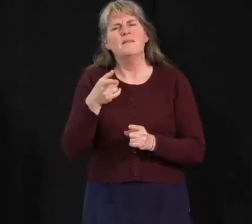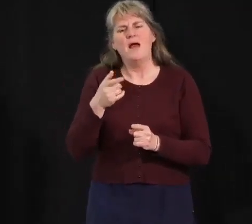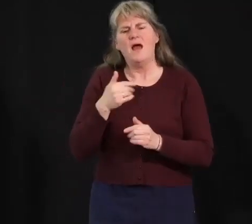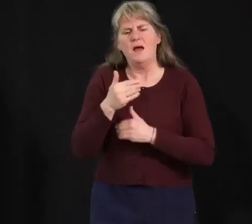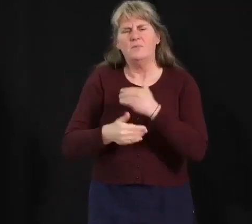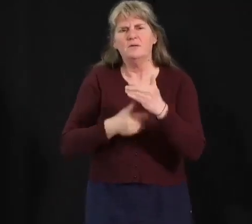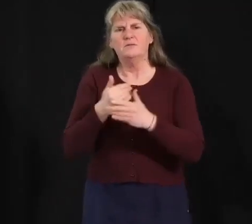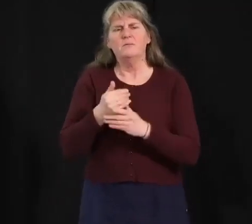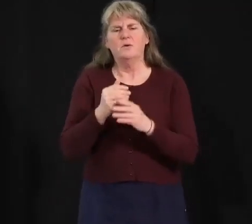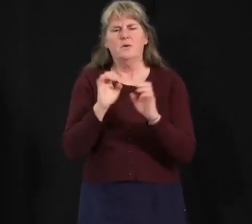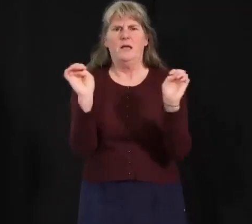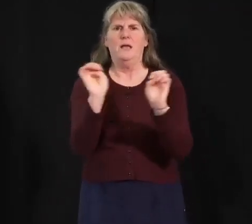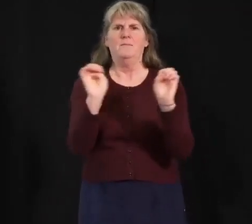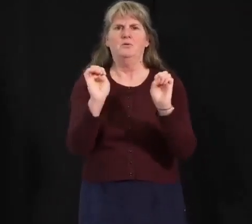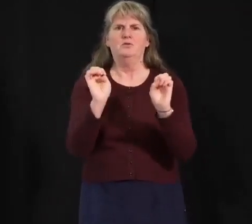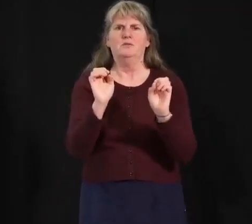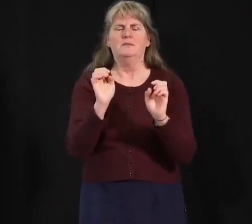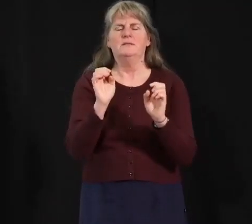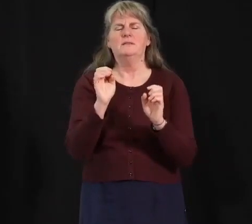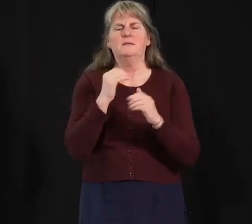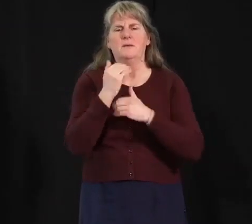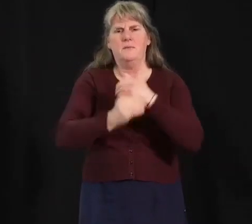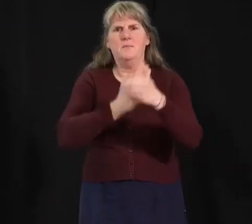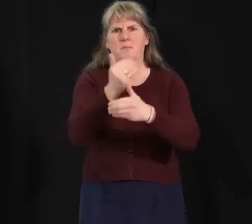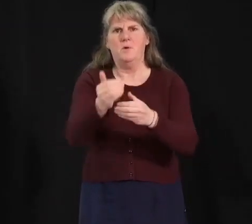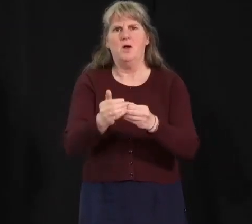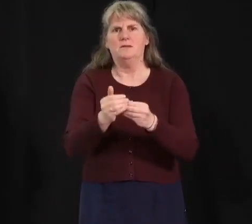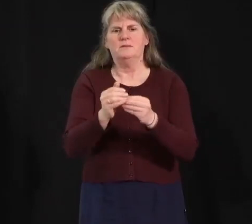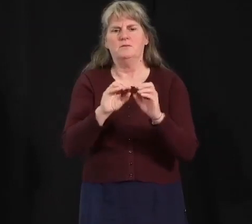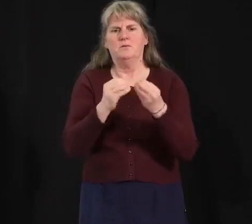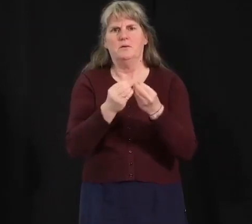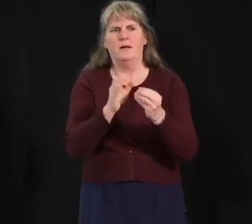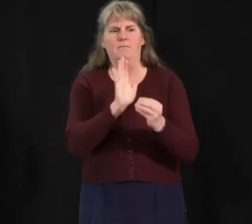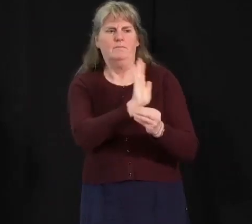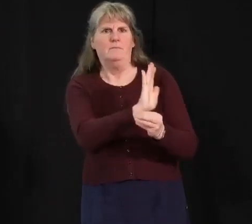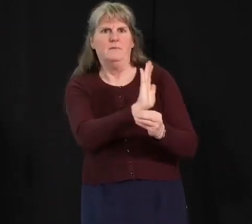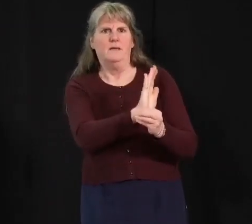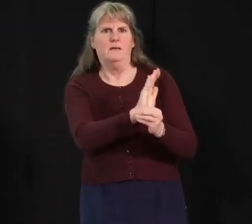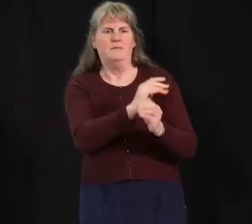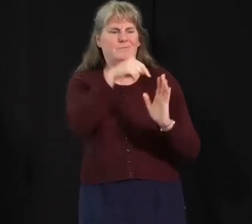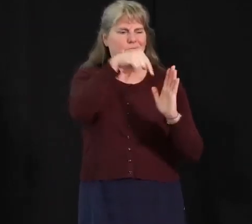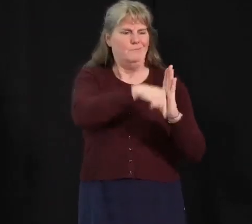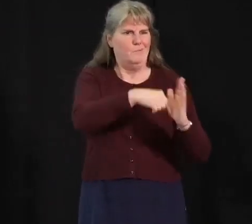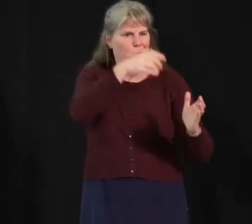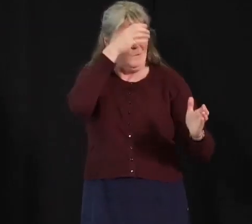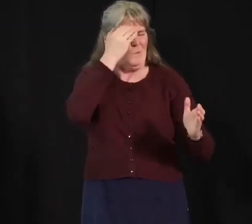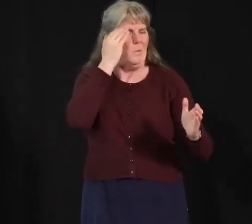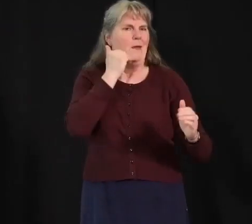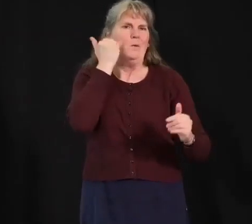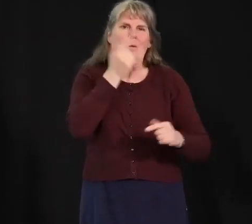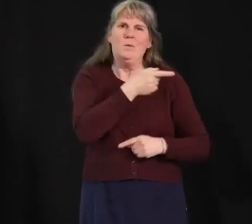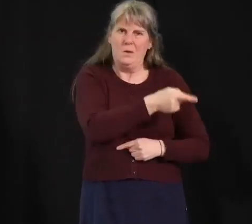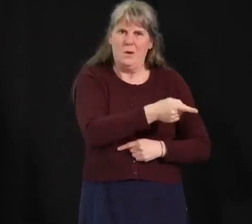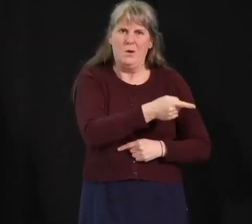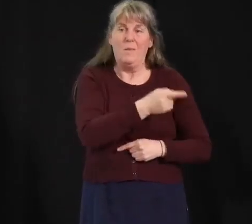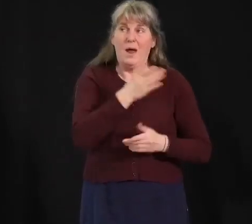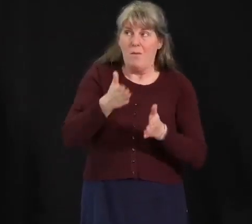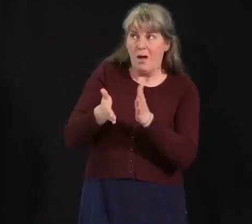Is that being communicated to those communities or to other departments and government?